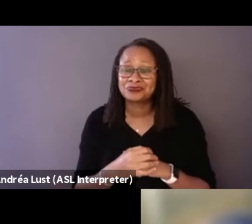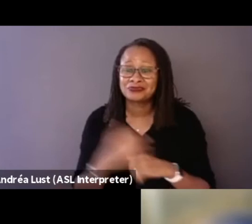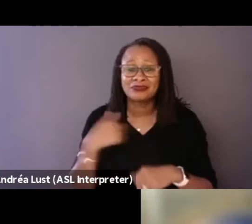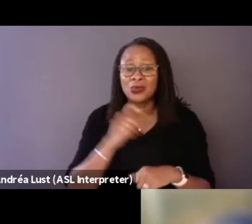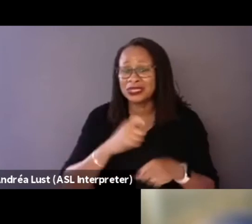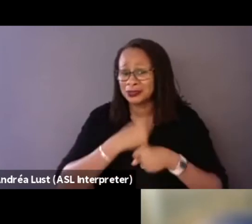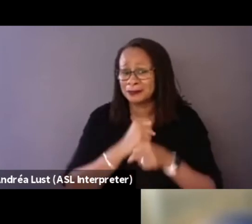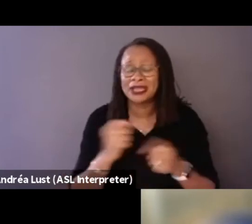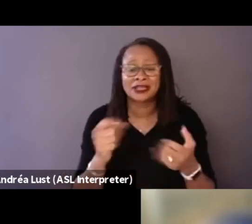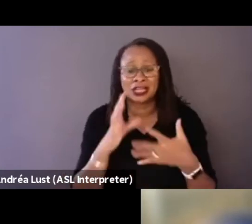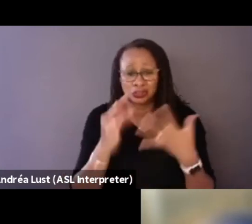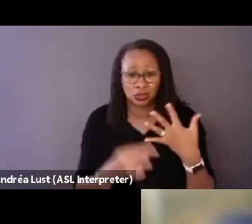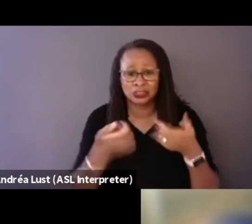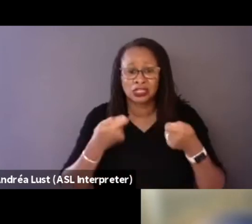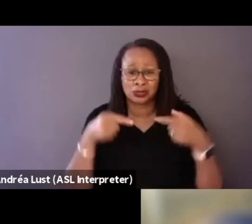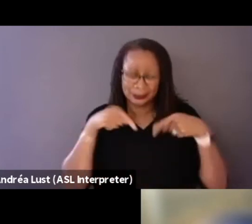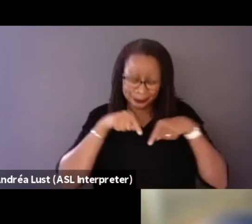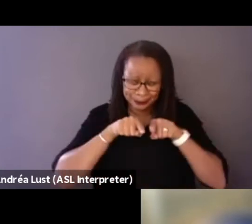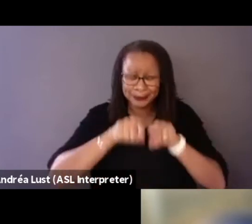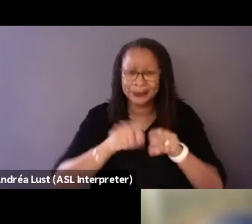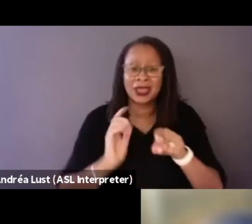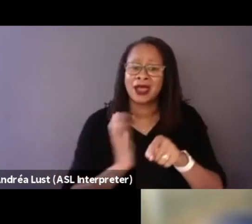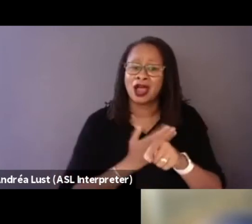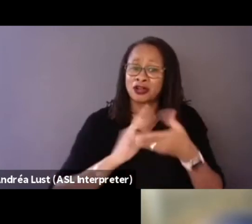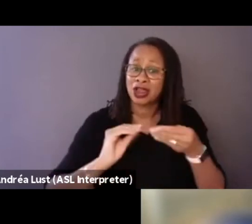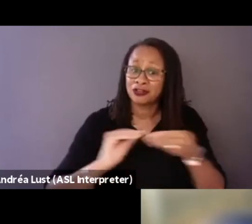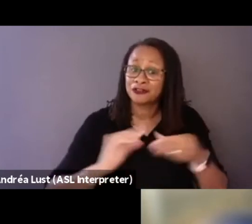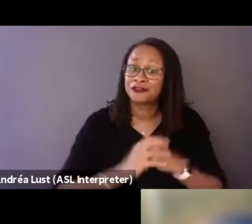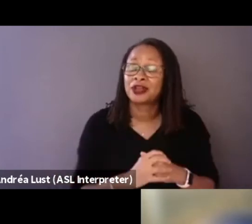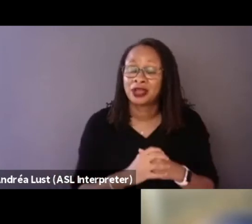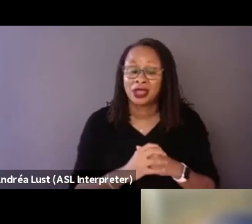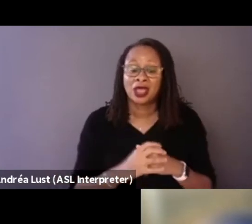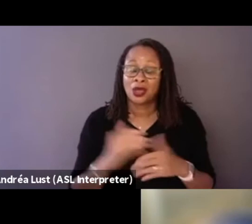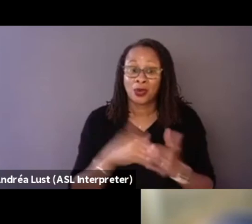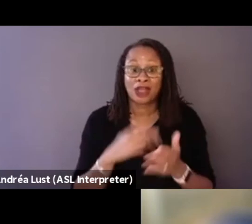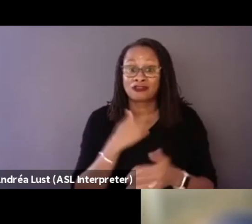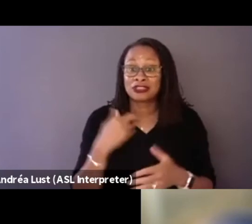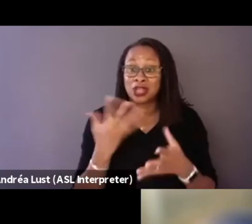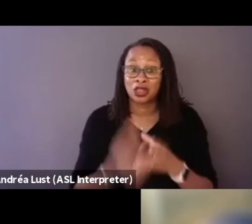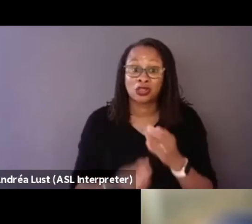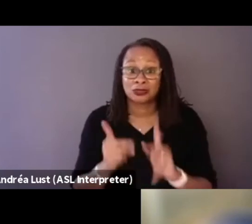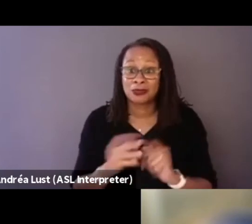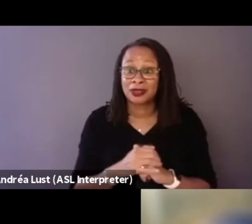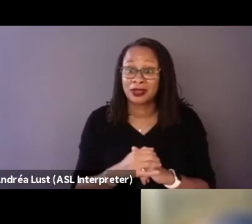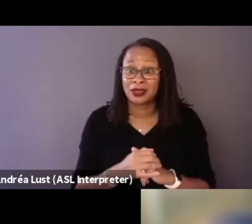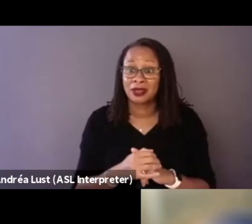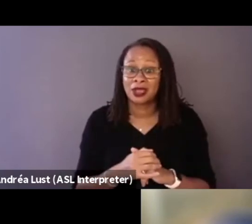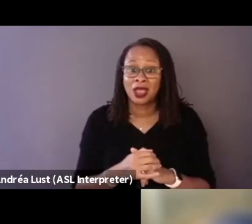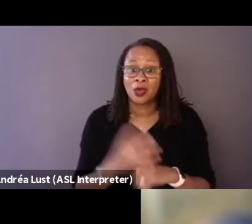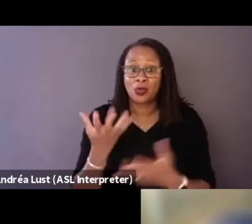and try to streamline the narrative and you know, we're at risk of losing people- Like, you, we almost lost you, you know?